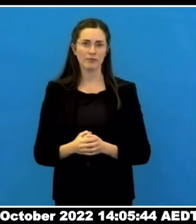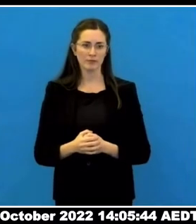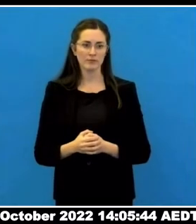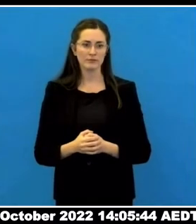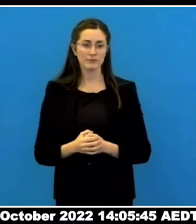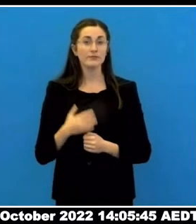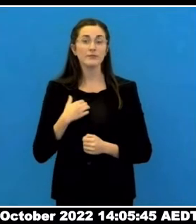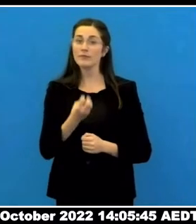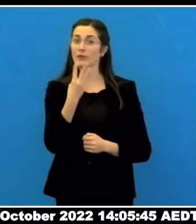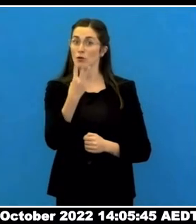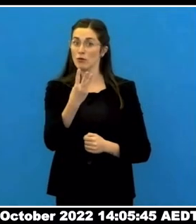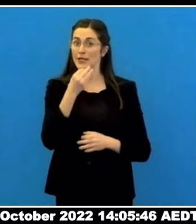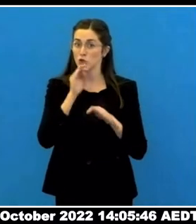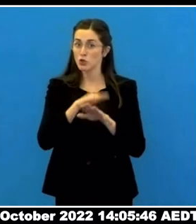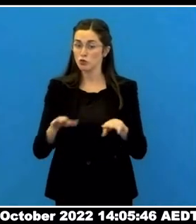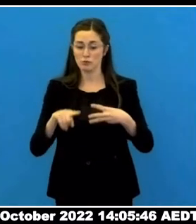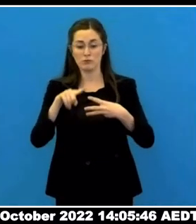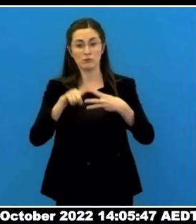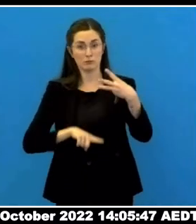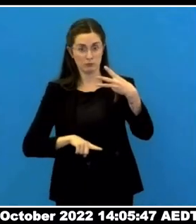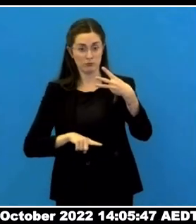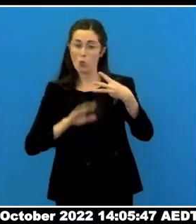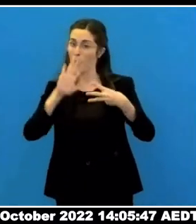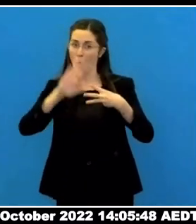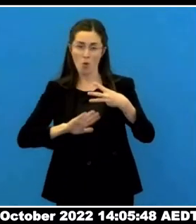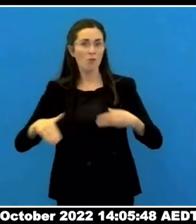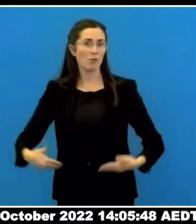I have three children, who were all born in Australia.